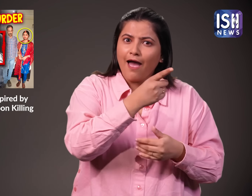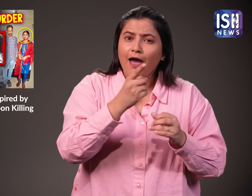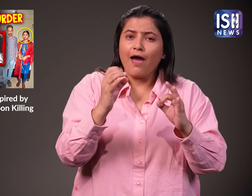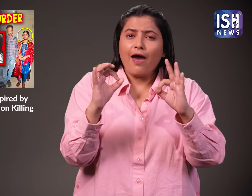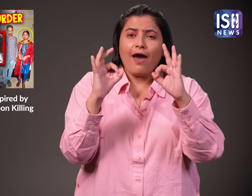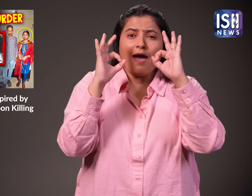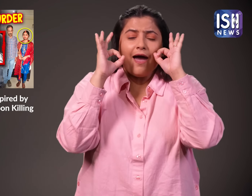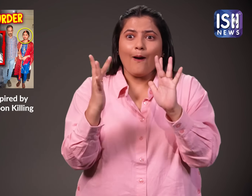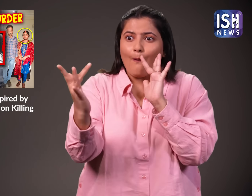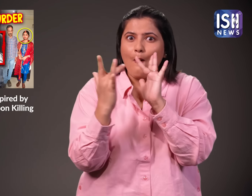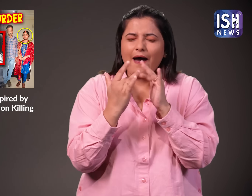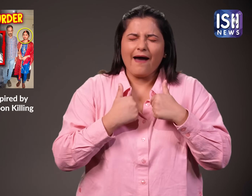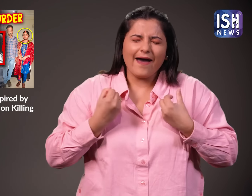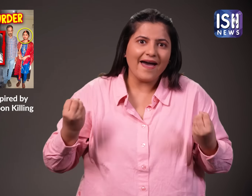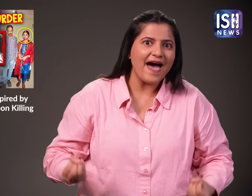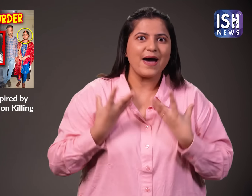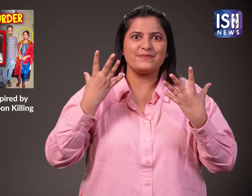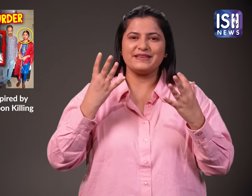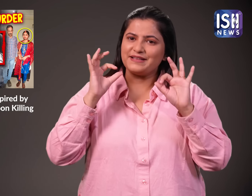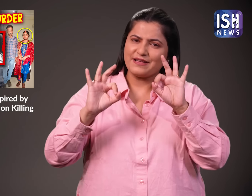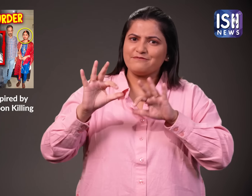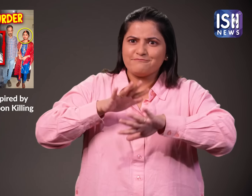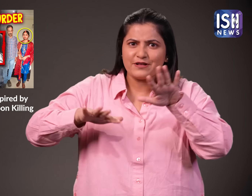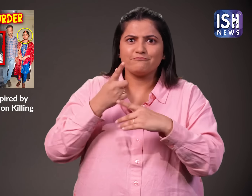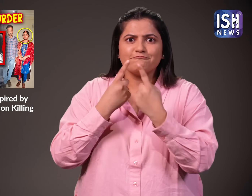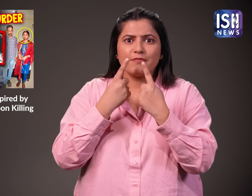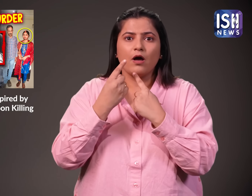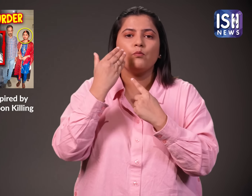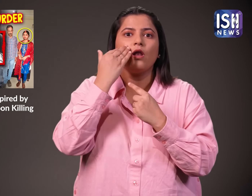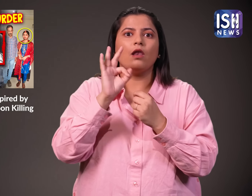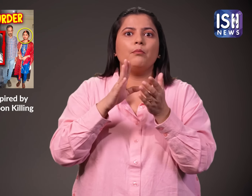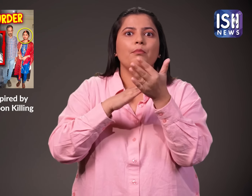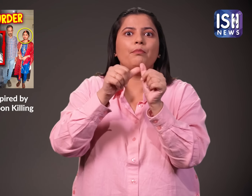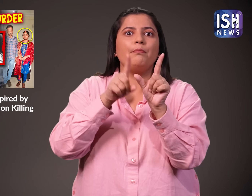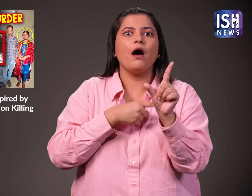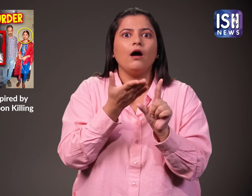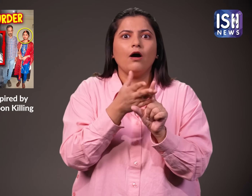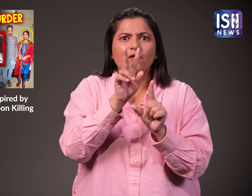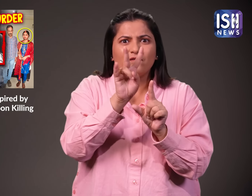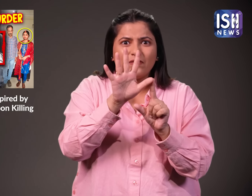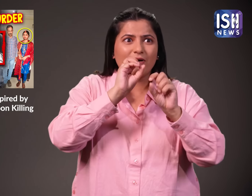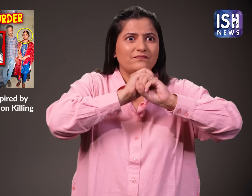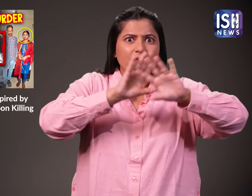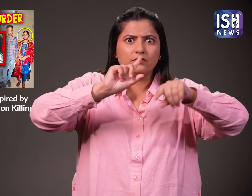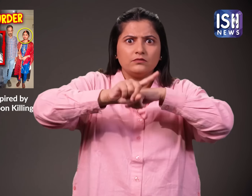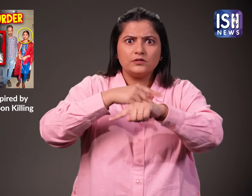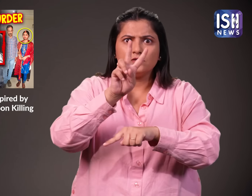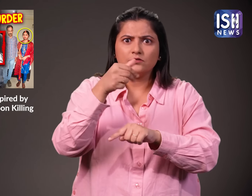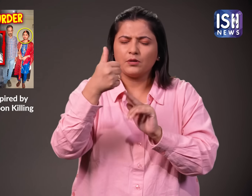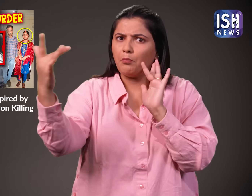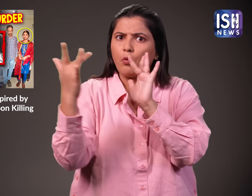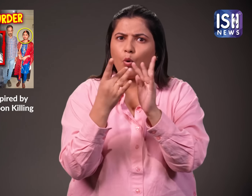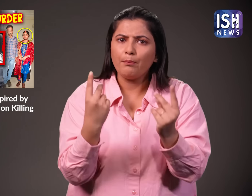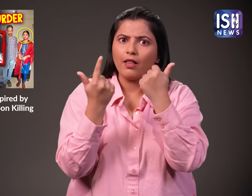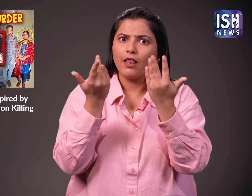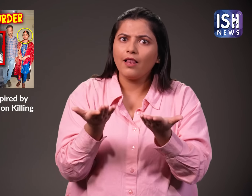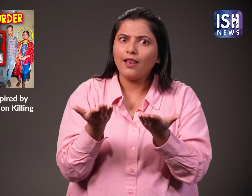This happened on 26th May, a day after the video was shared. Indrakumar was joyous!